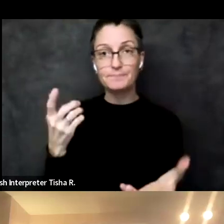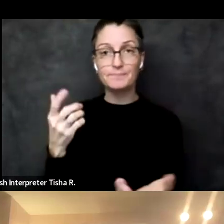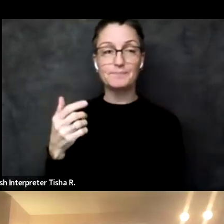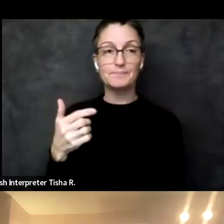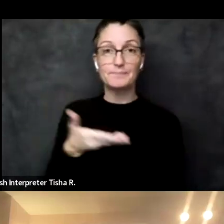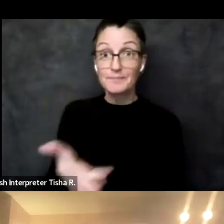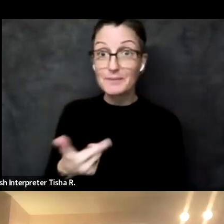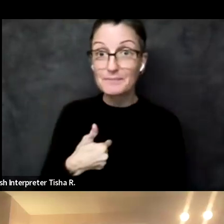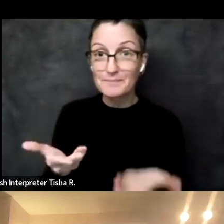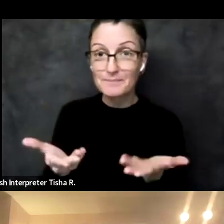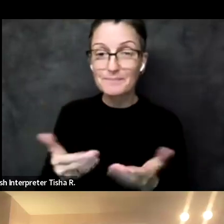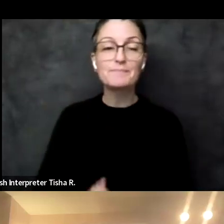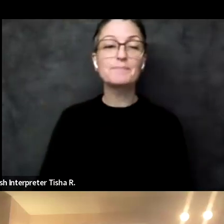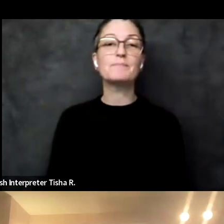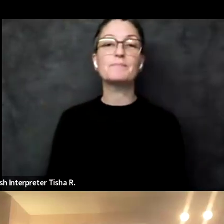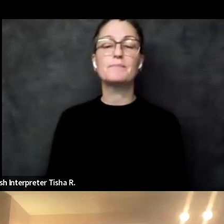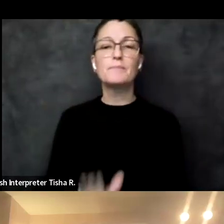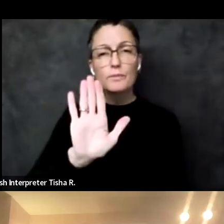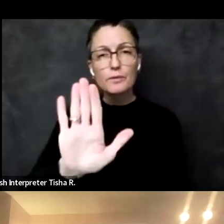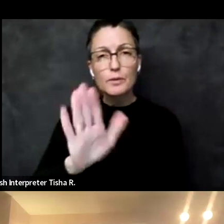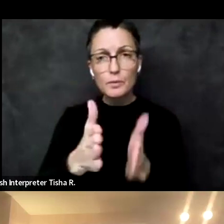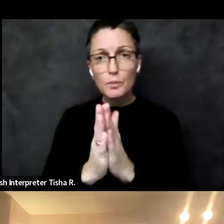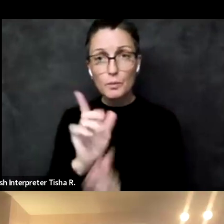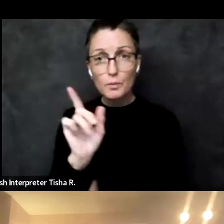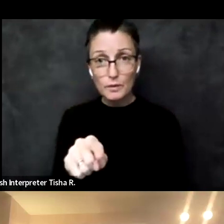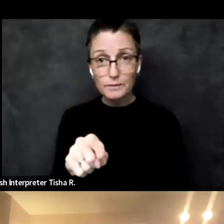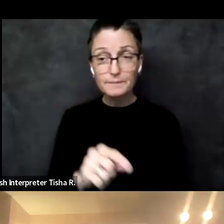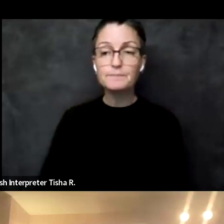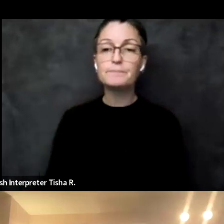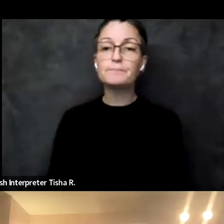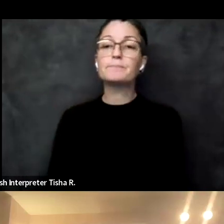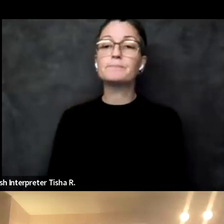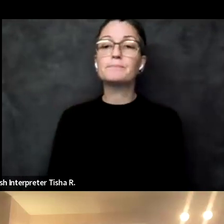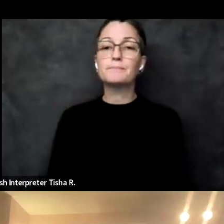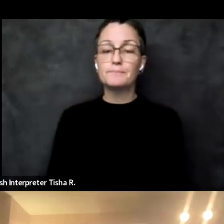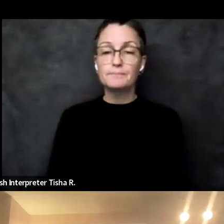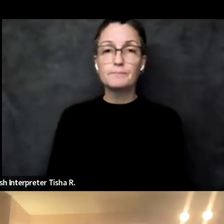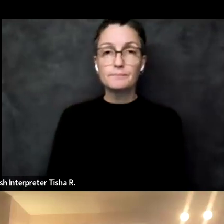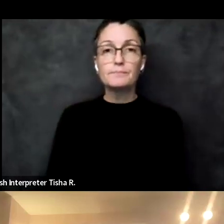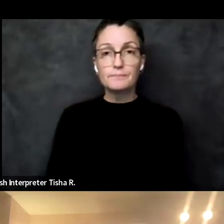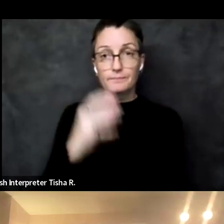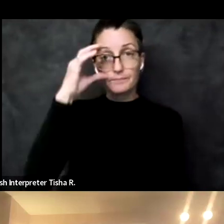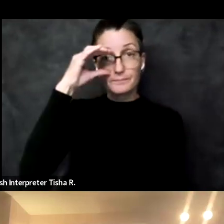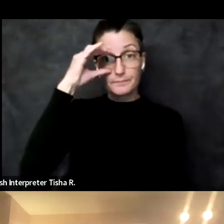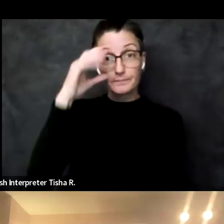So the question, I was always wanting to be an,